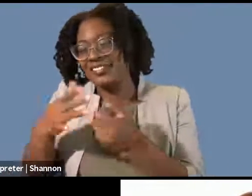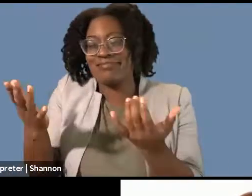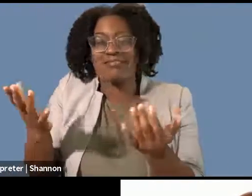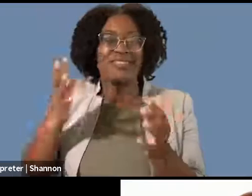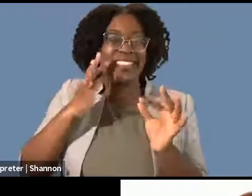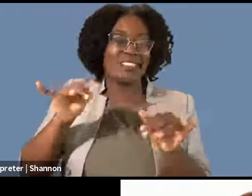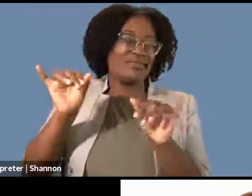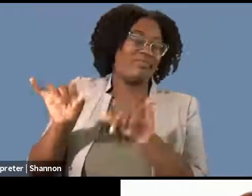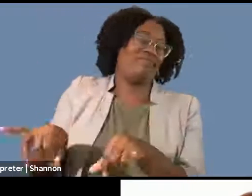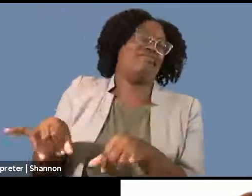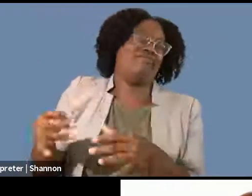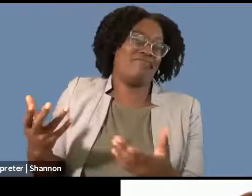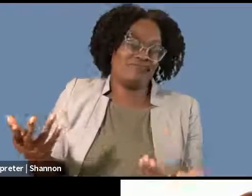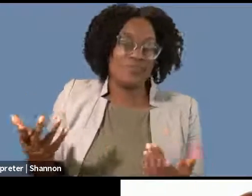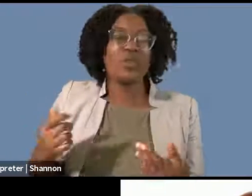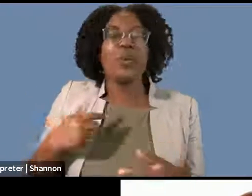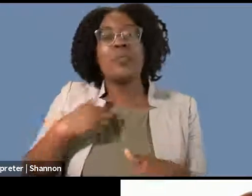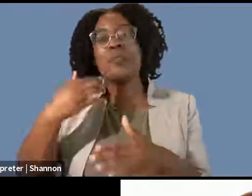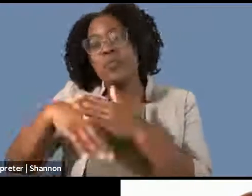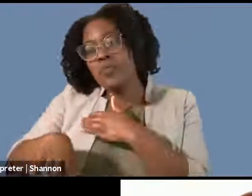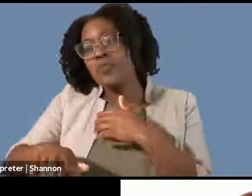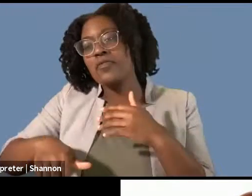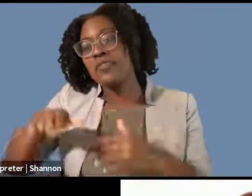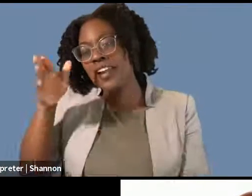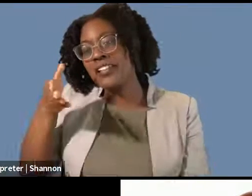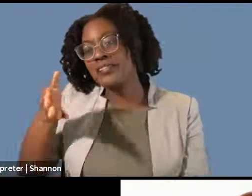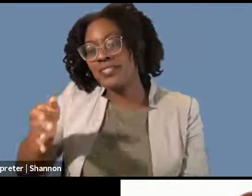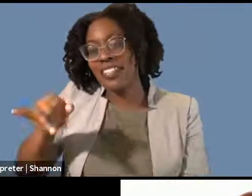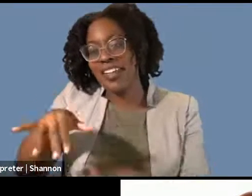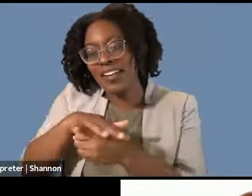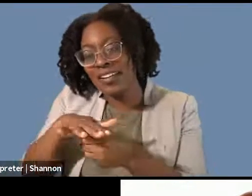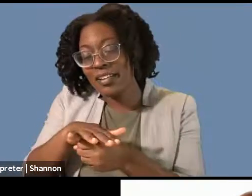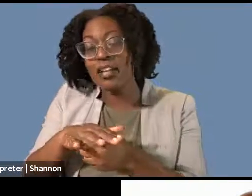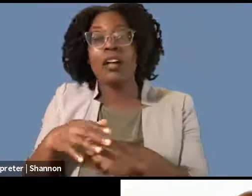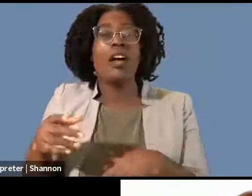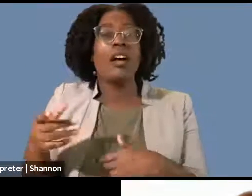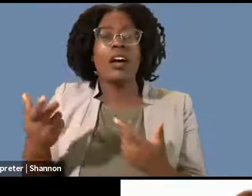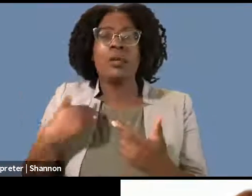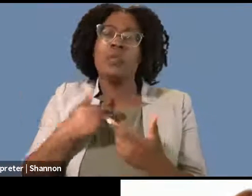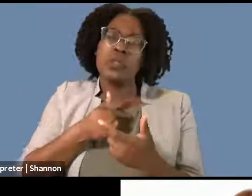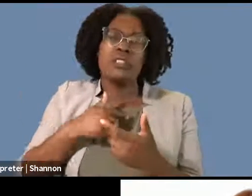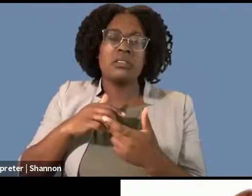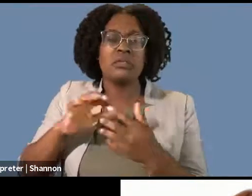raised there for the most part. We lived briefly in upstate Michigan but other than that I spent